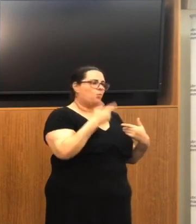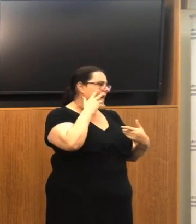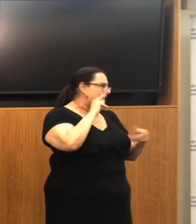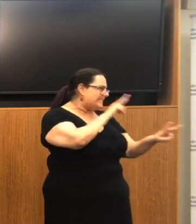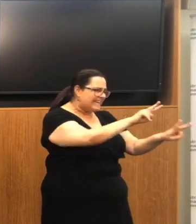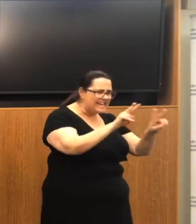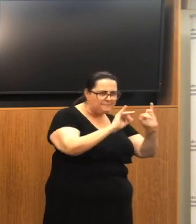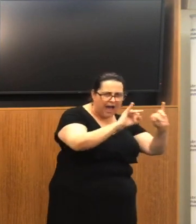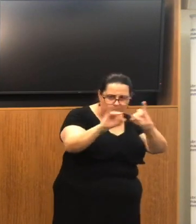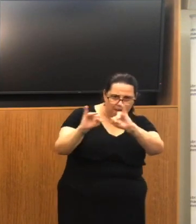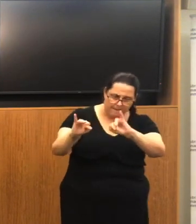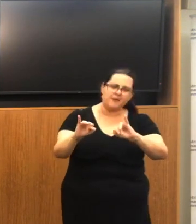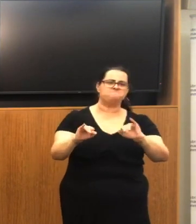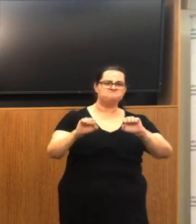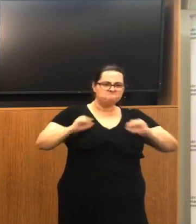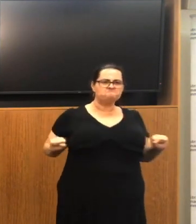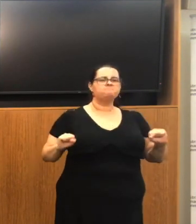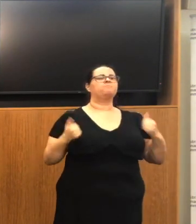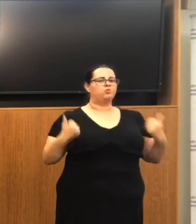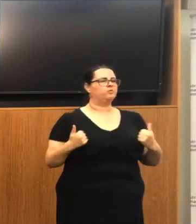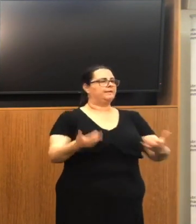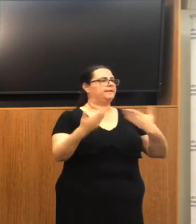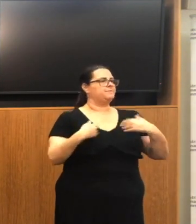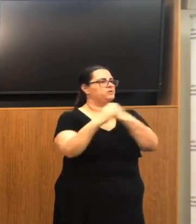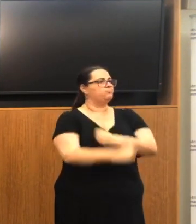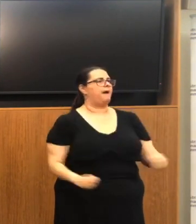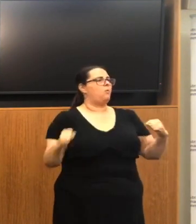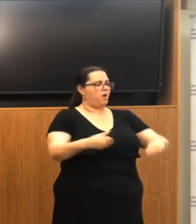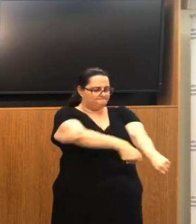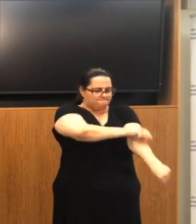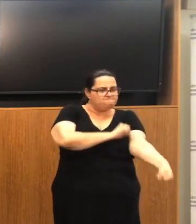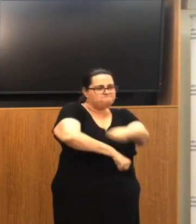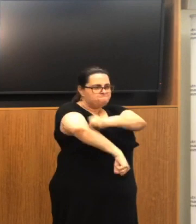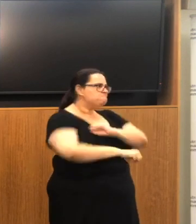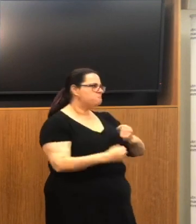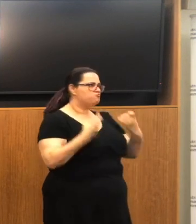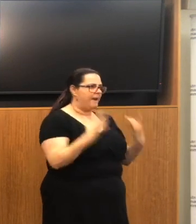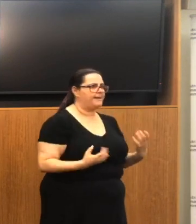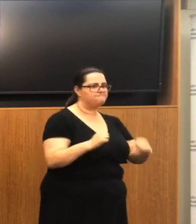So, I think, yeah, so, that pushes me forward.